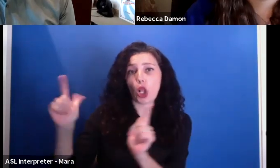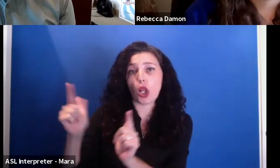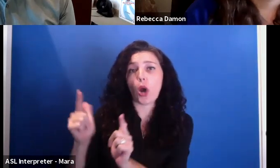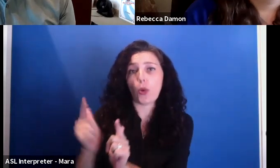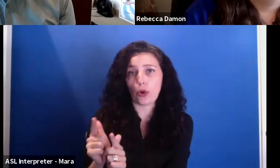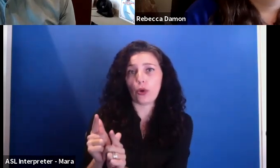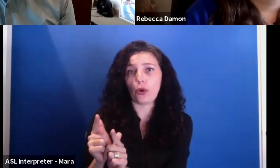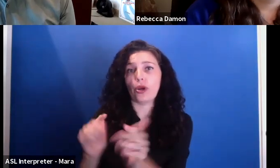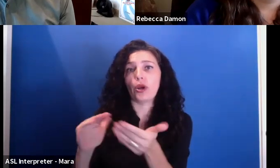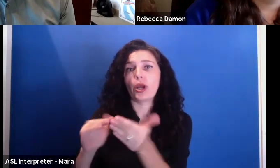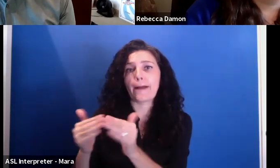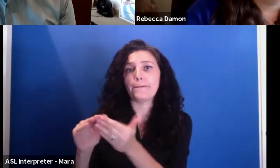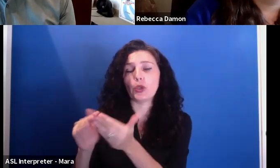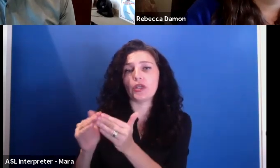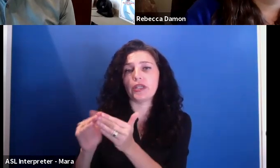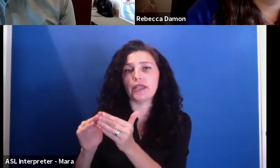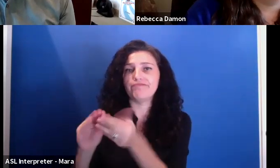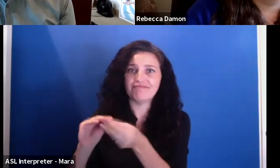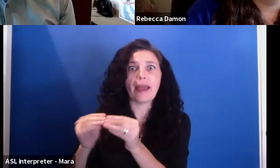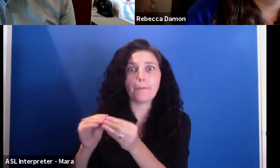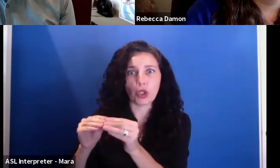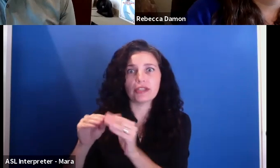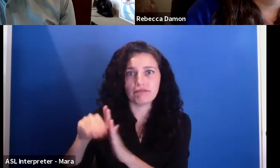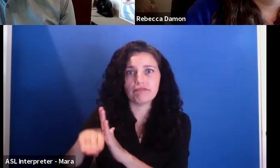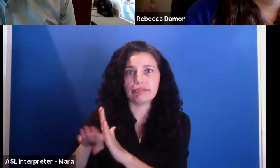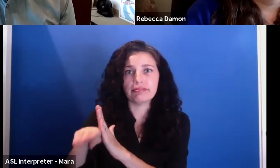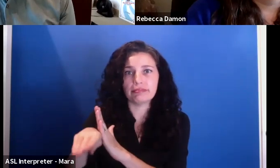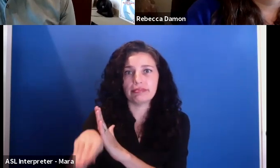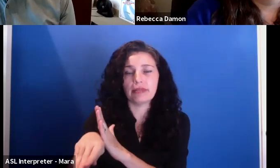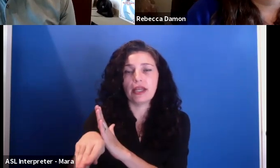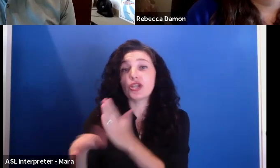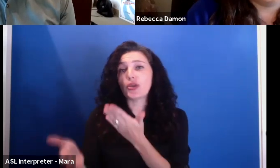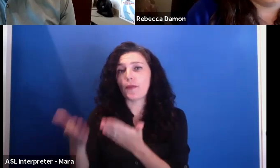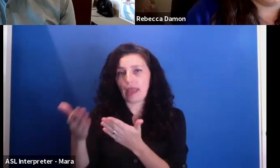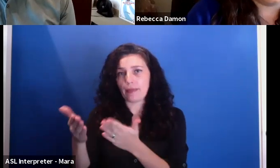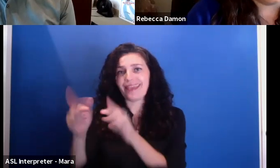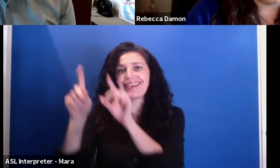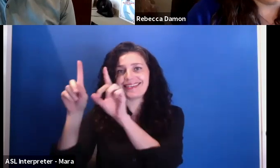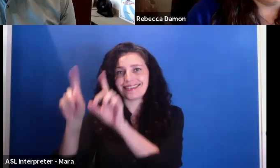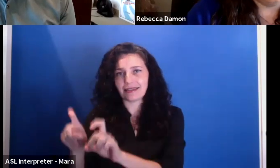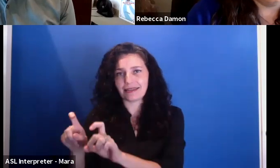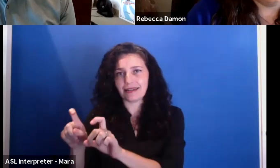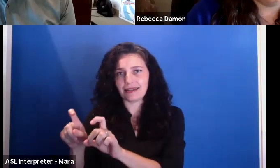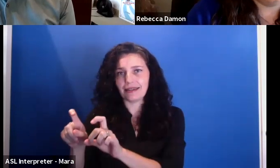testing protocol might legitimately be adjusted for that. And so, for example, for productions occurring